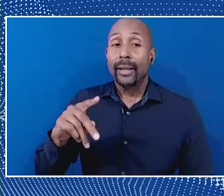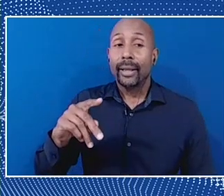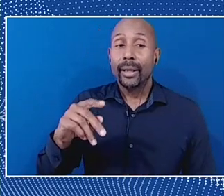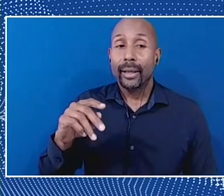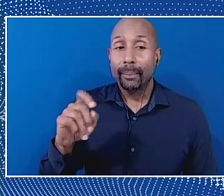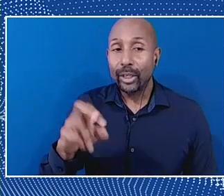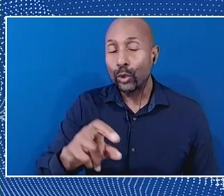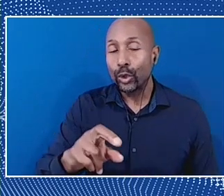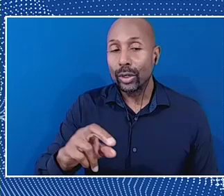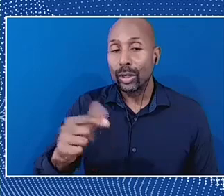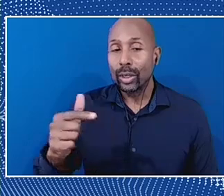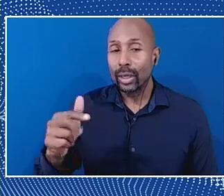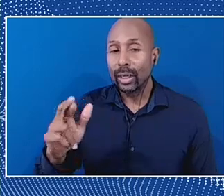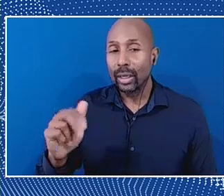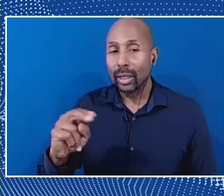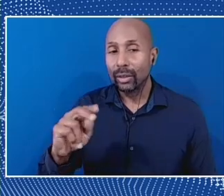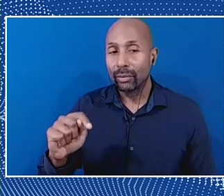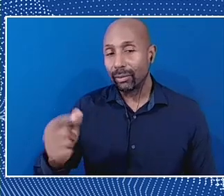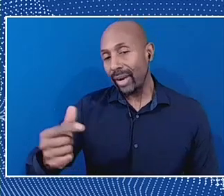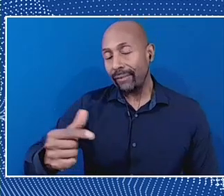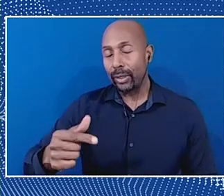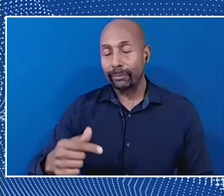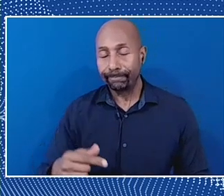Foundation. Alright. Peter, can you hear me?